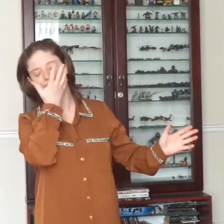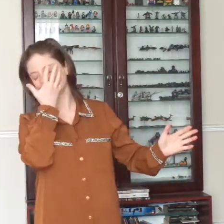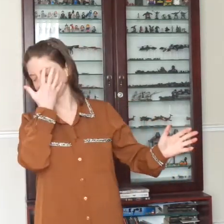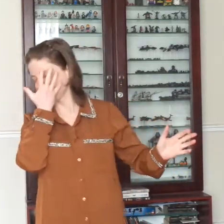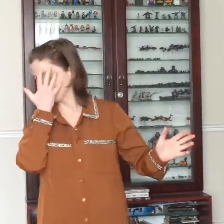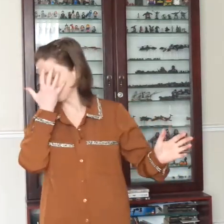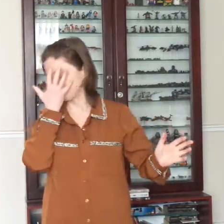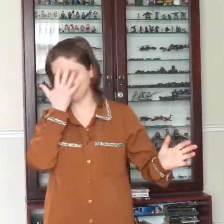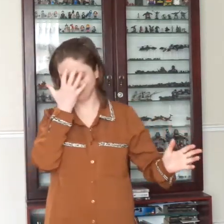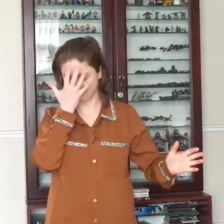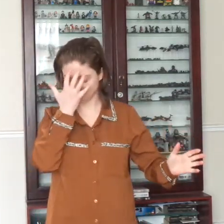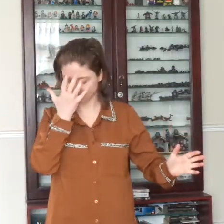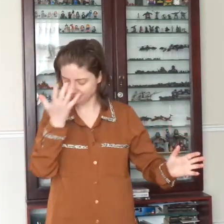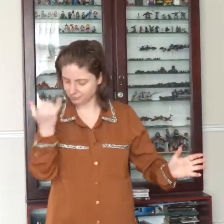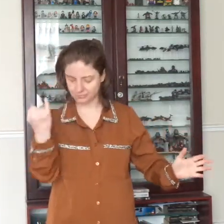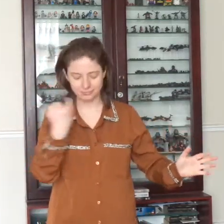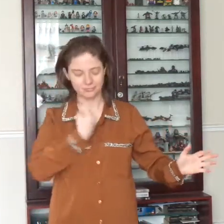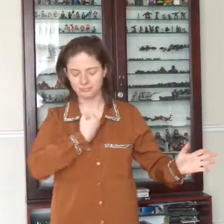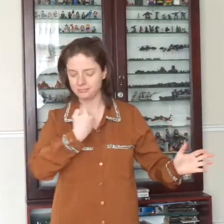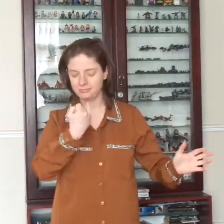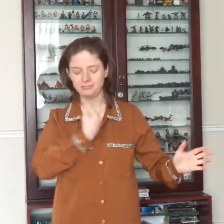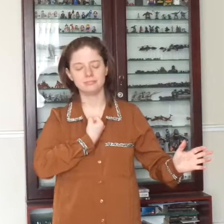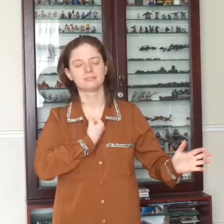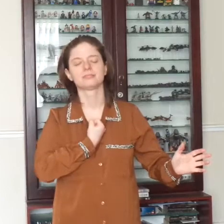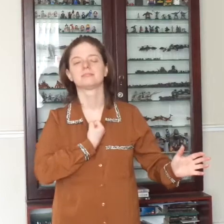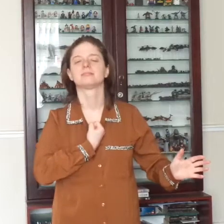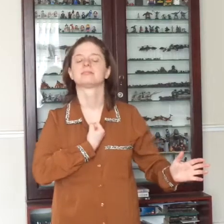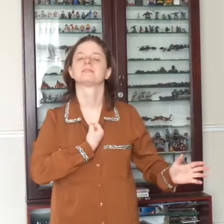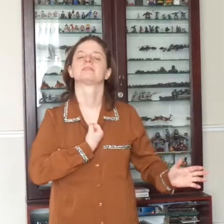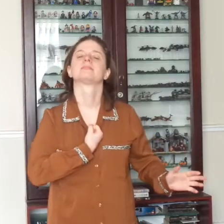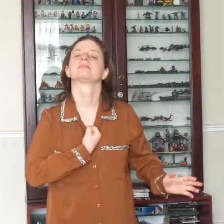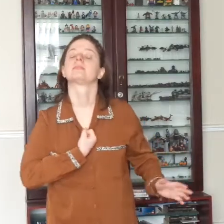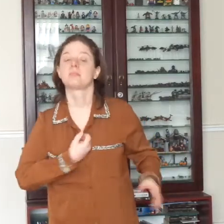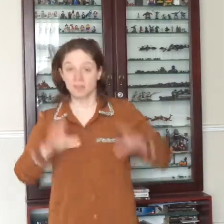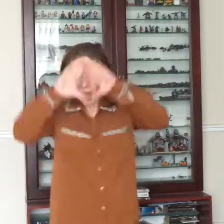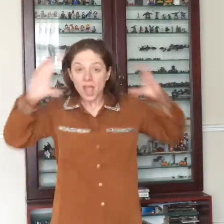It's a sin